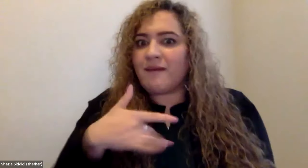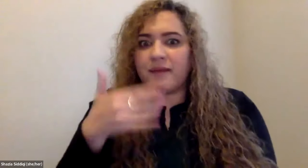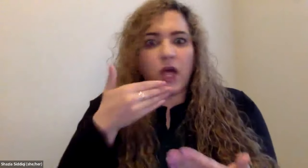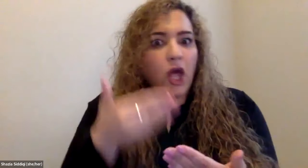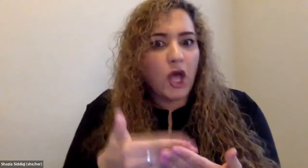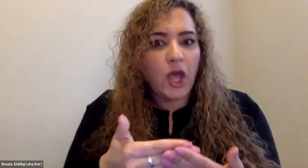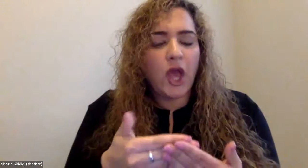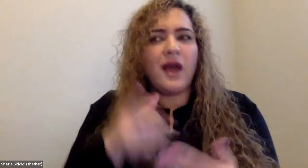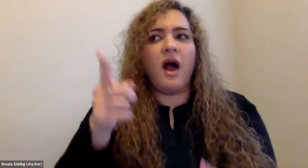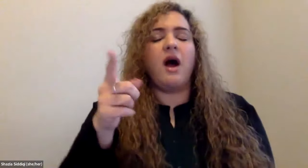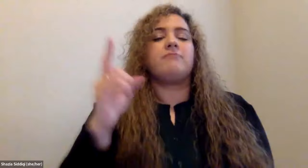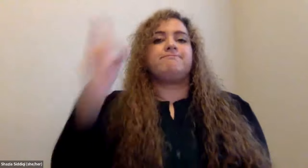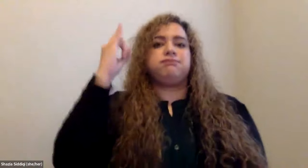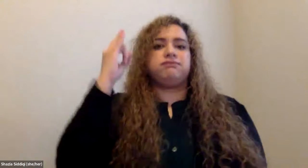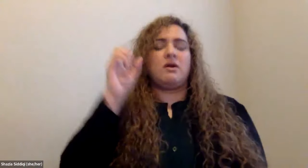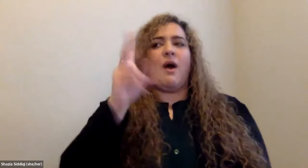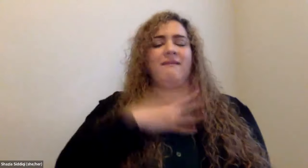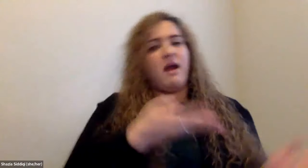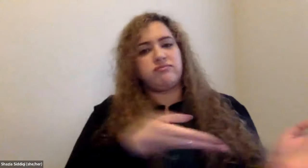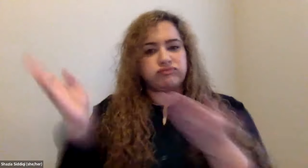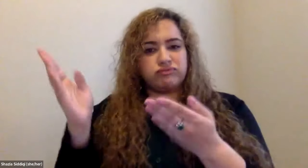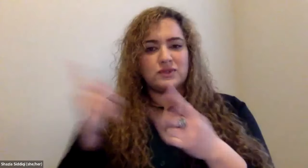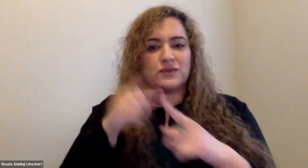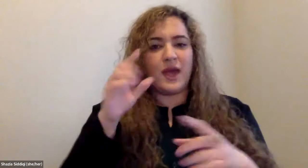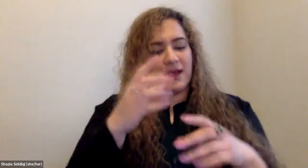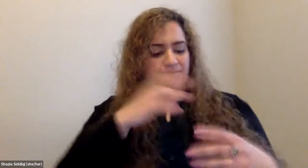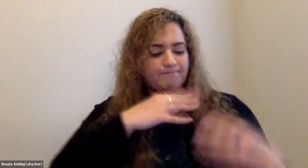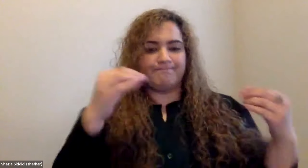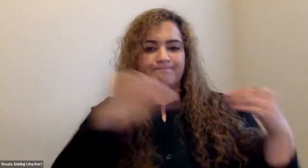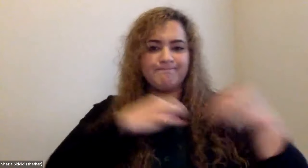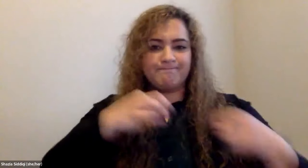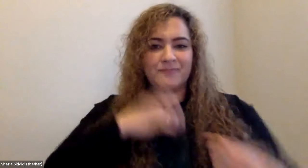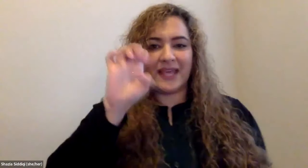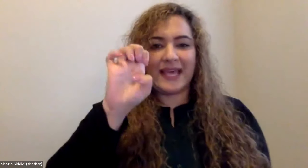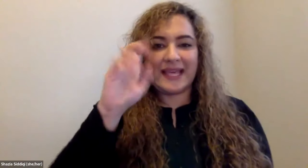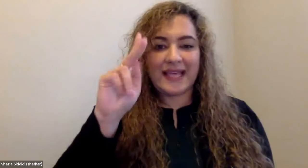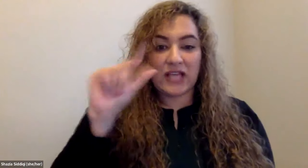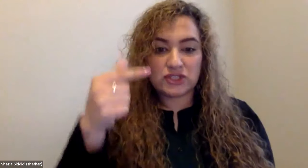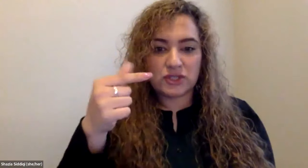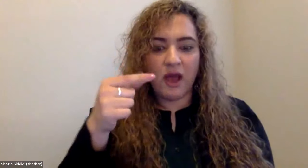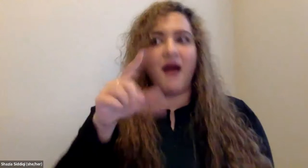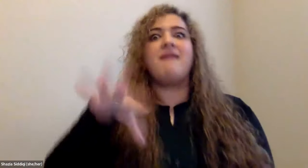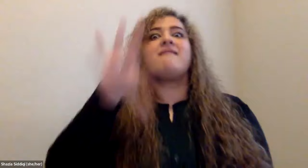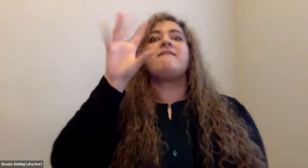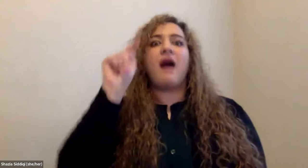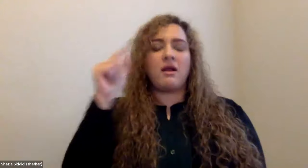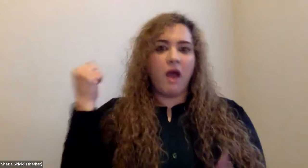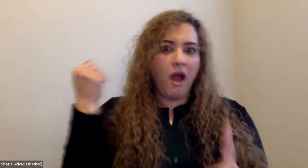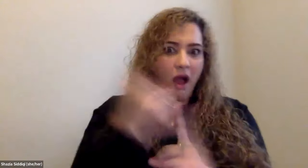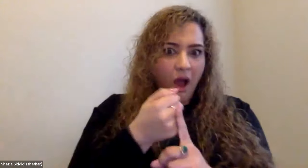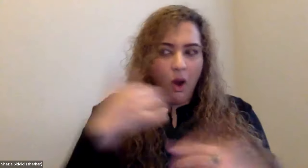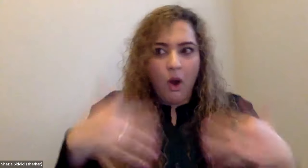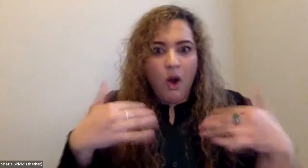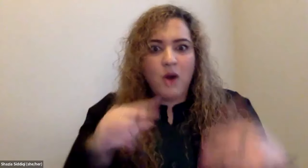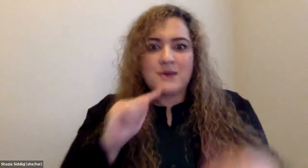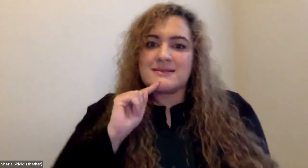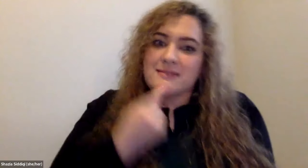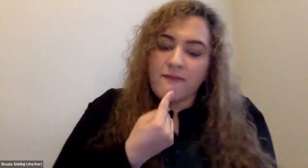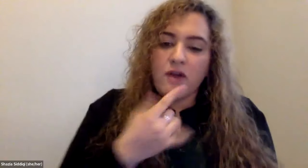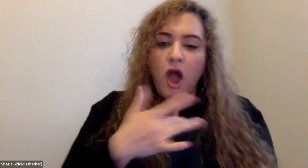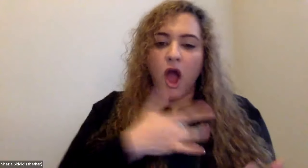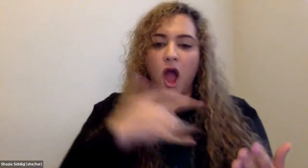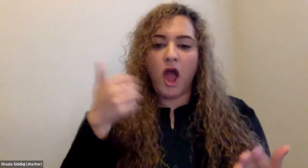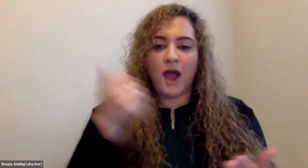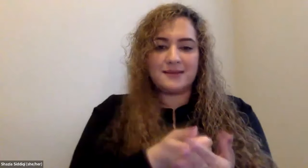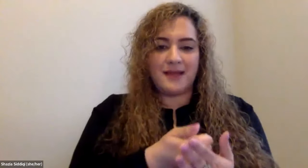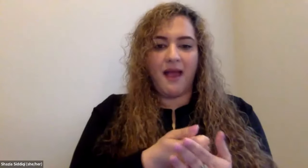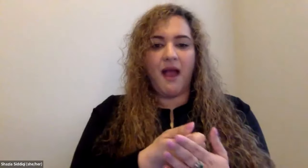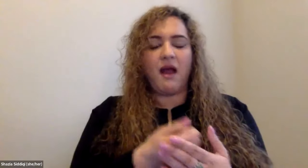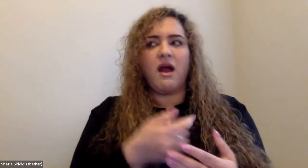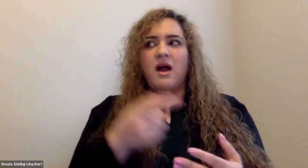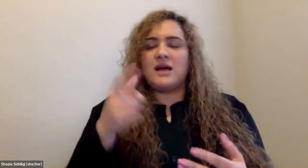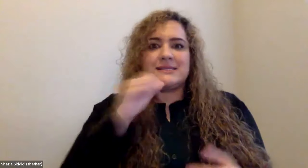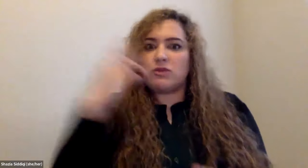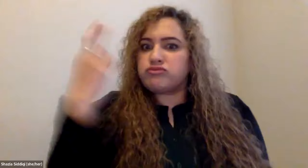Cristine Saunders: But my father said it's still didn't feel right and he still wasn't feeling Okay, so they took them in and they did an ekg and found out that he had actually had a very severe heart attack.